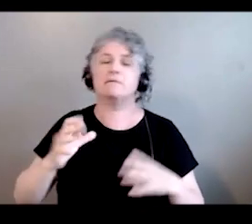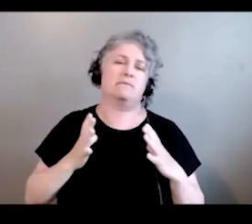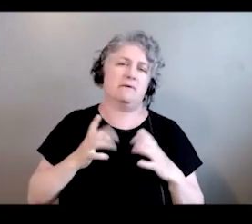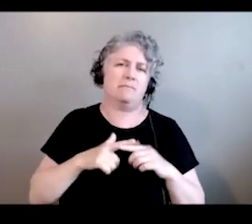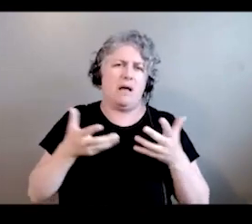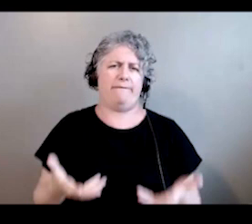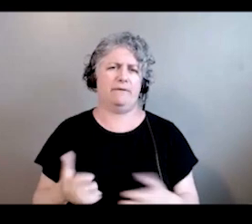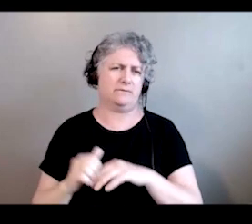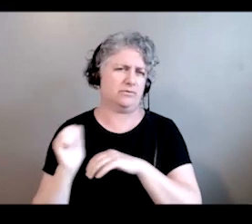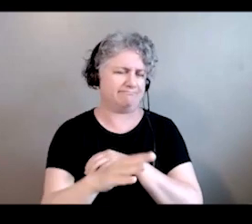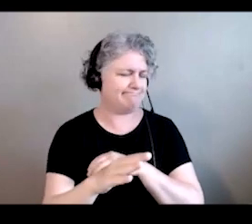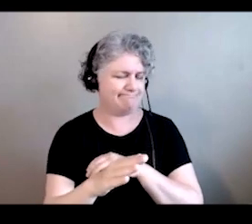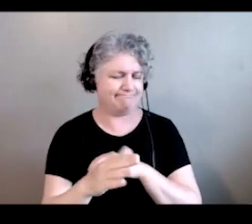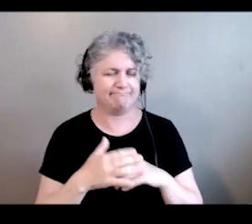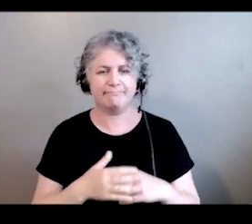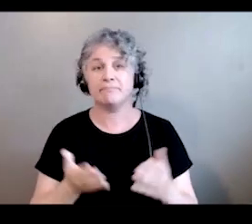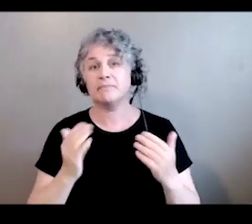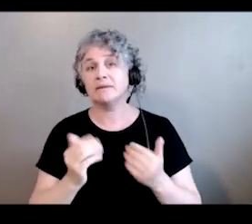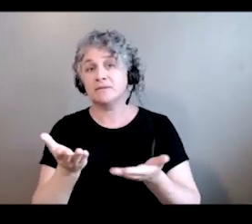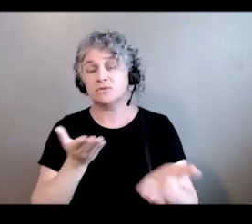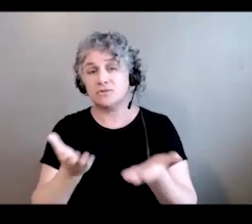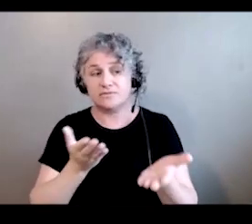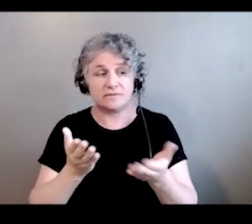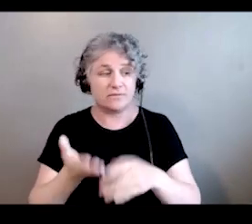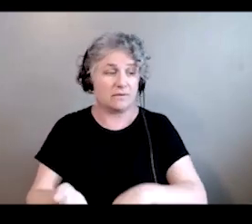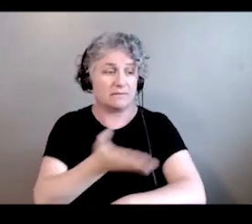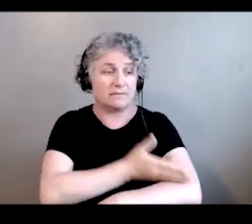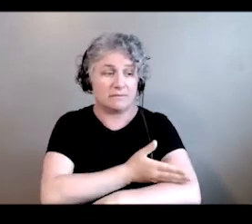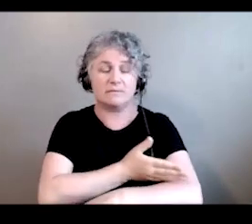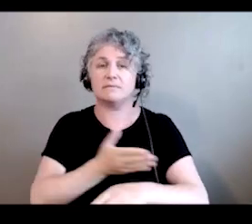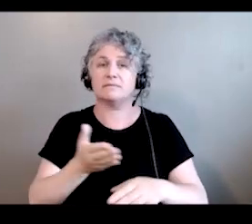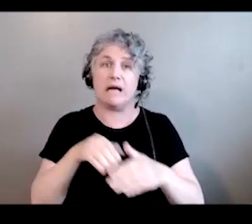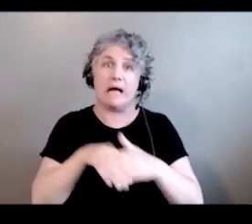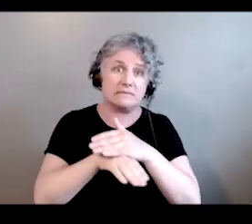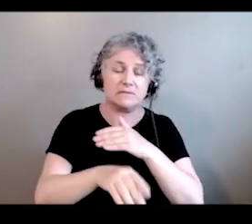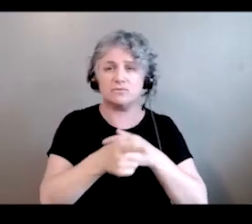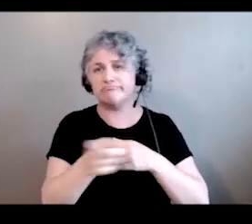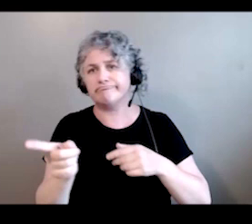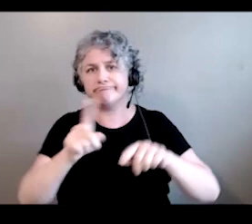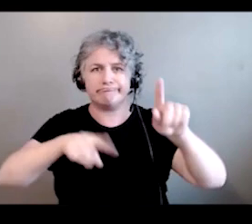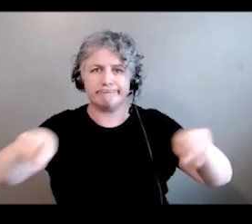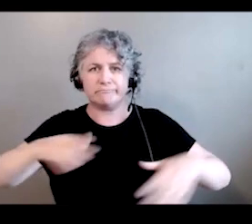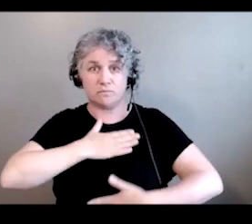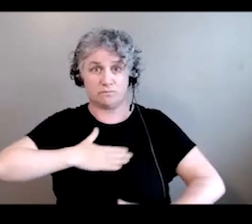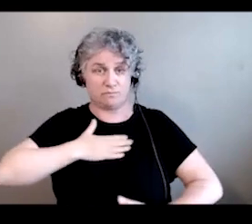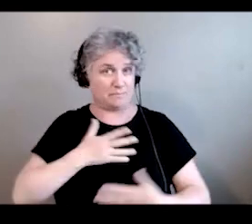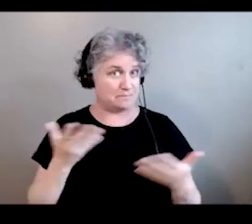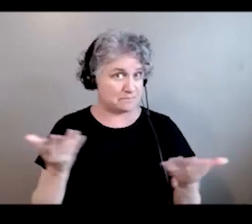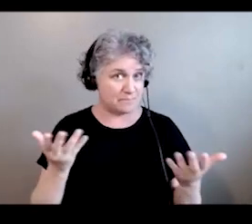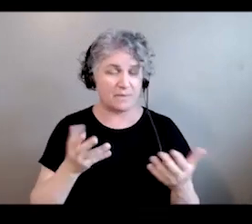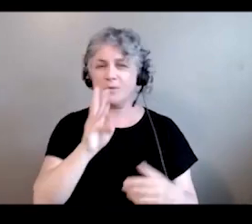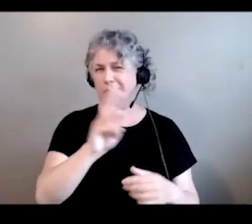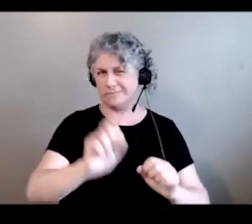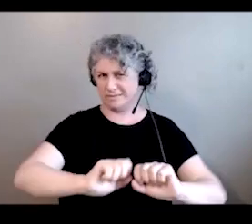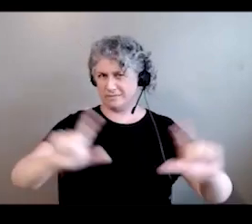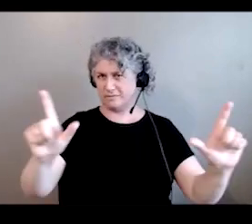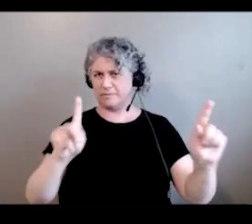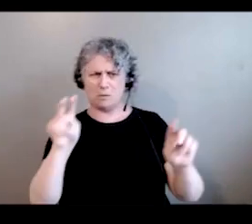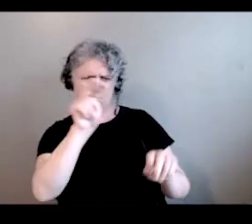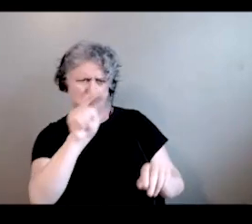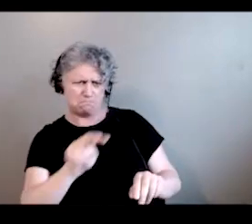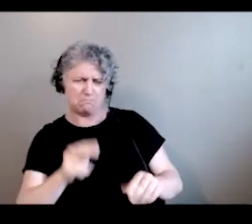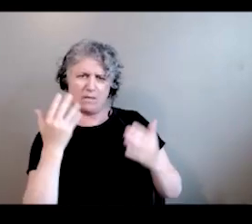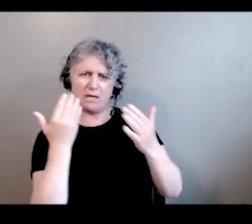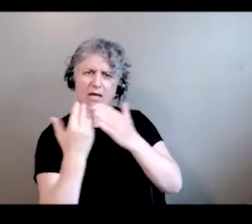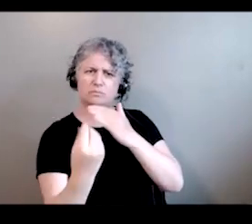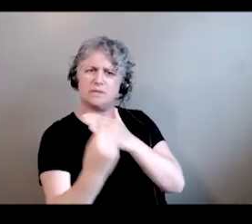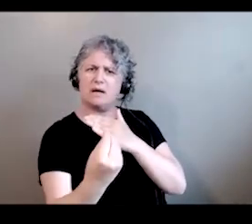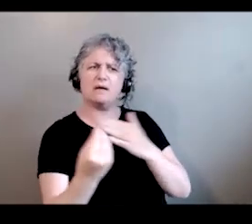And some of the contact services to increase access to recreation. First, we have a website to help folks find accessible outdoor recreation opportunities.